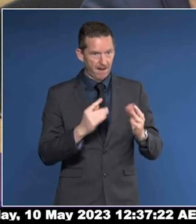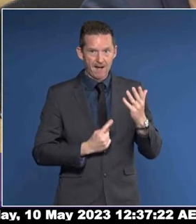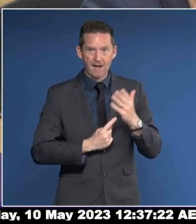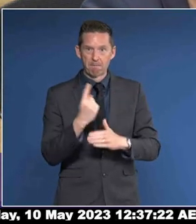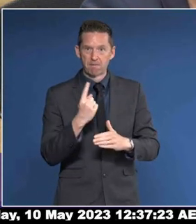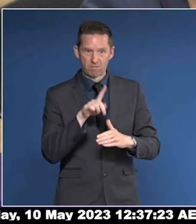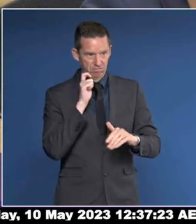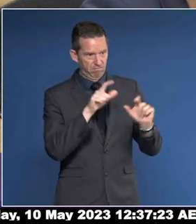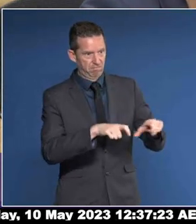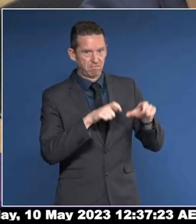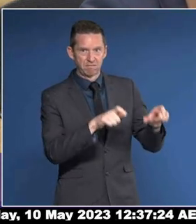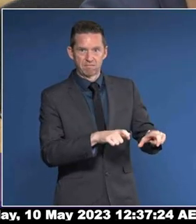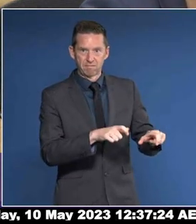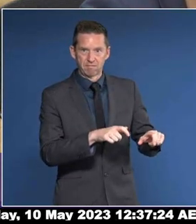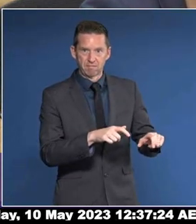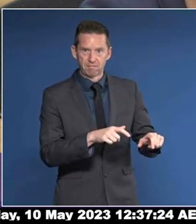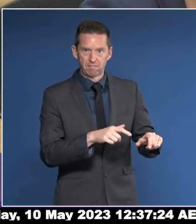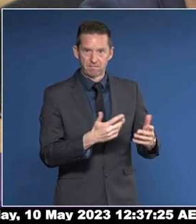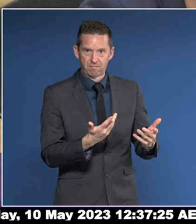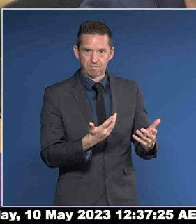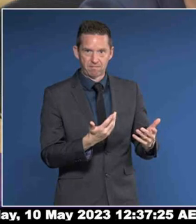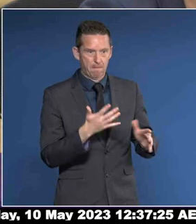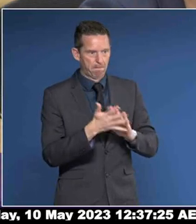around that time that resulted in the children being removed?